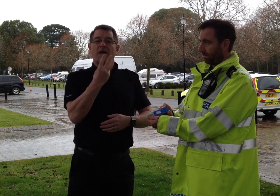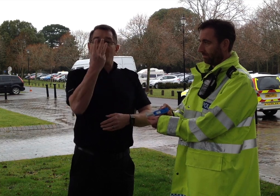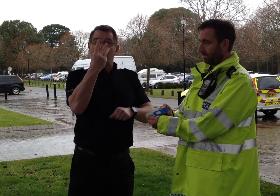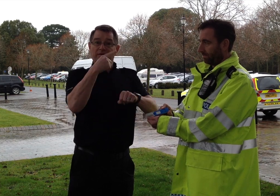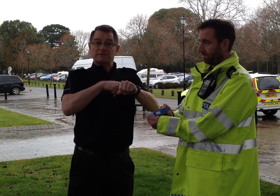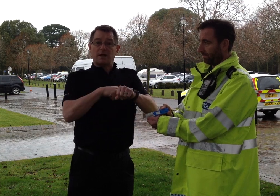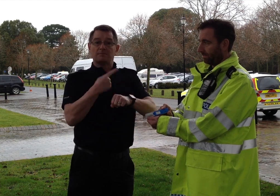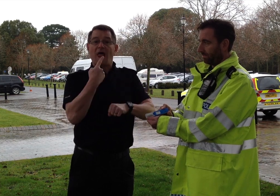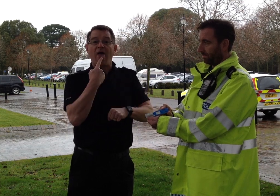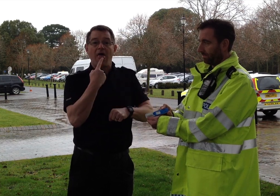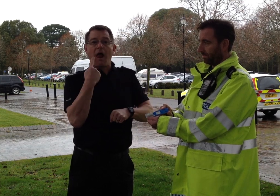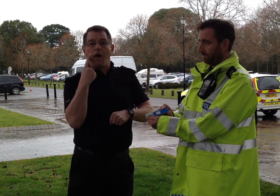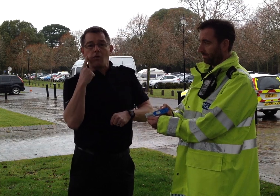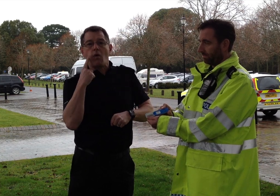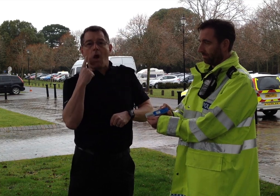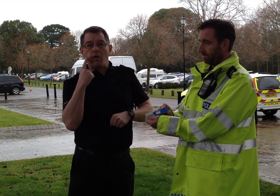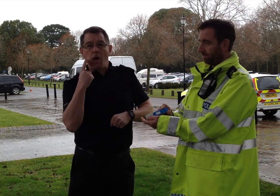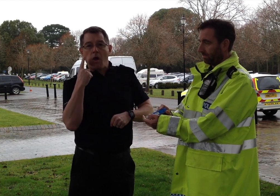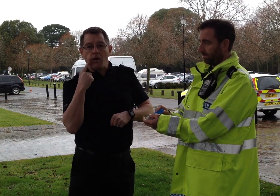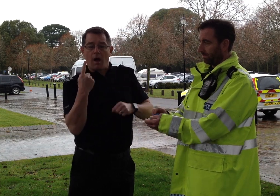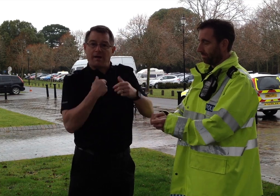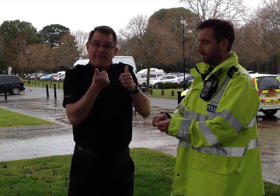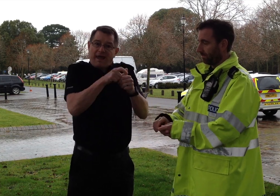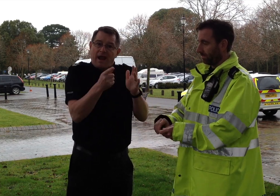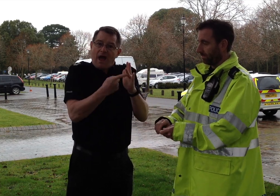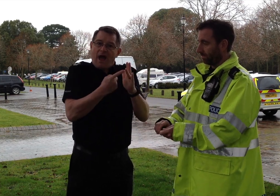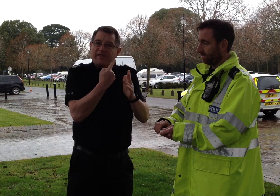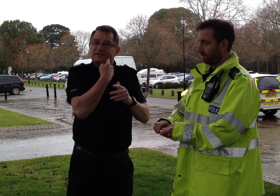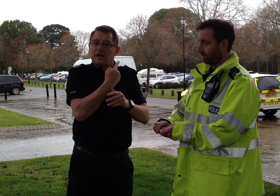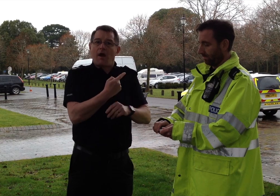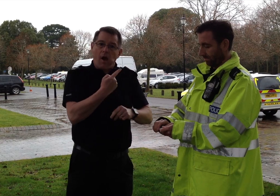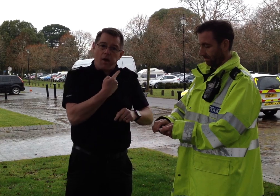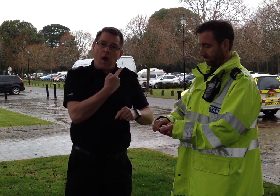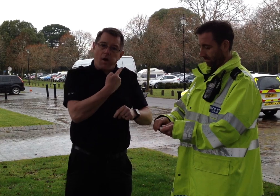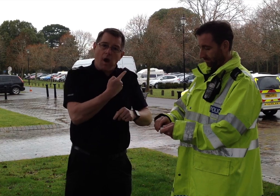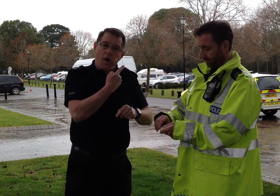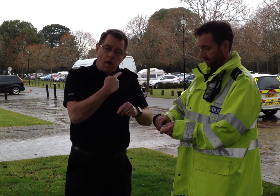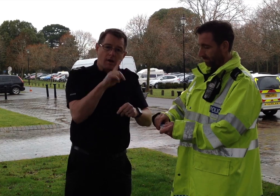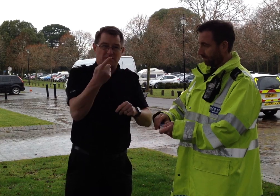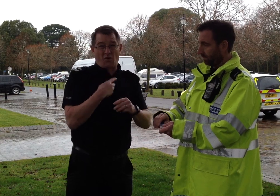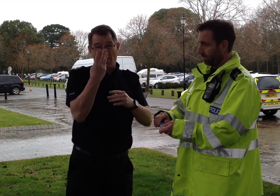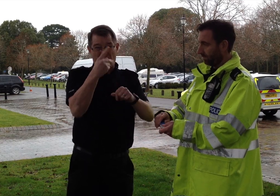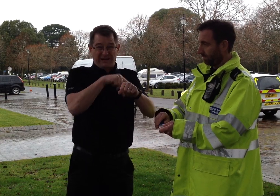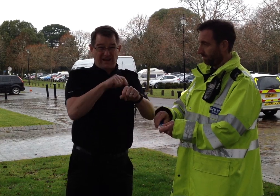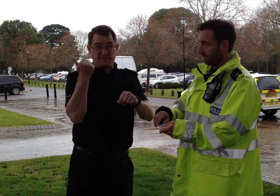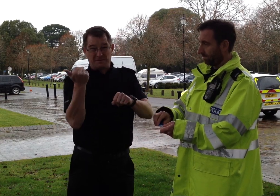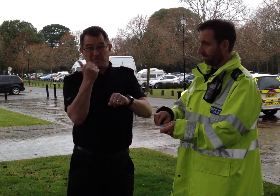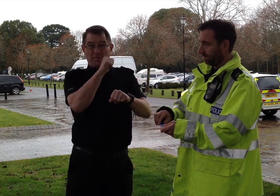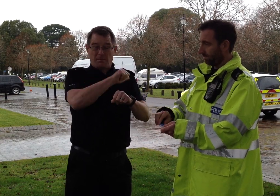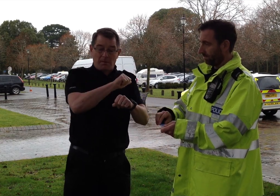to rub their tongue 3 times inside each cheek